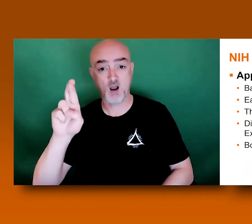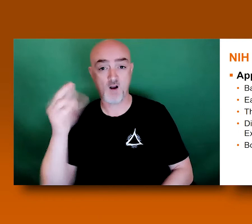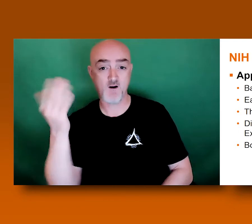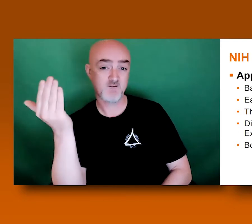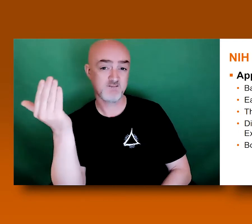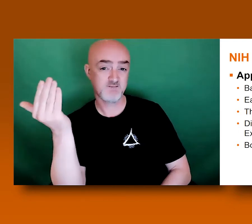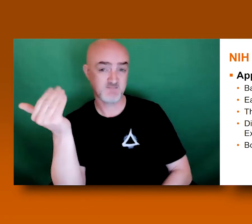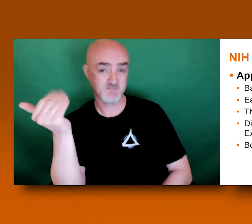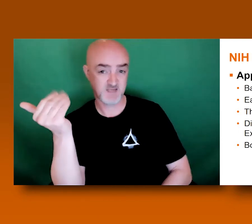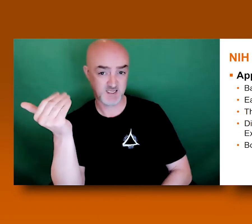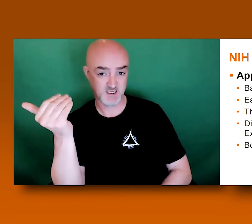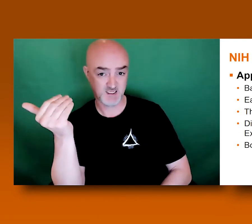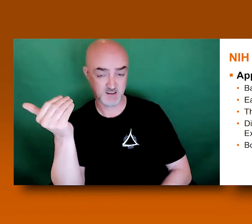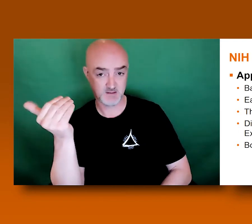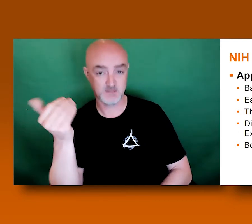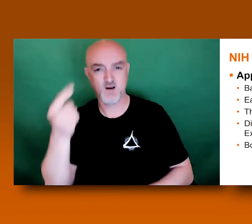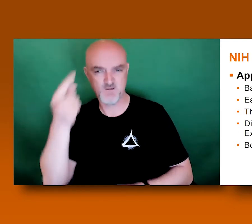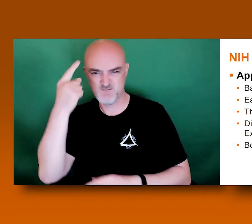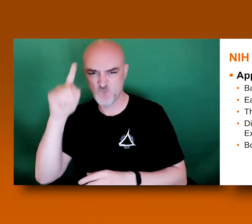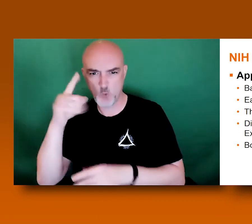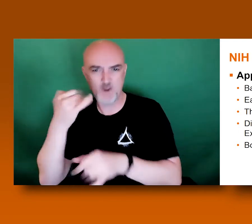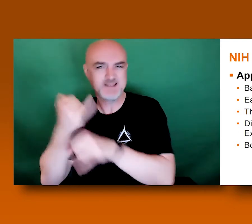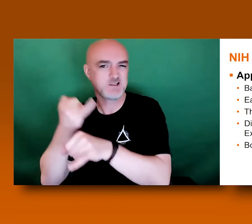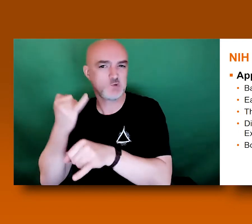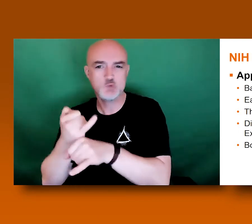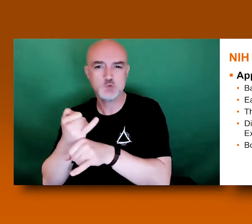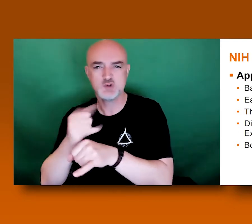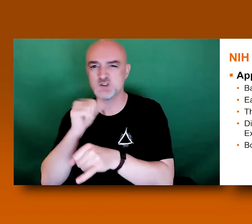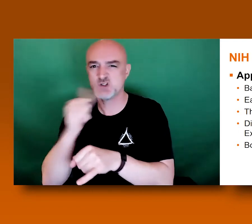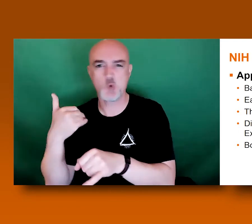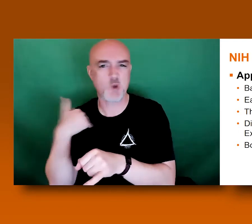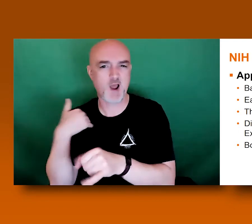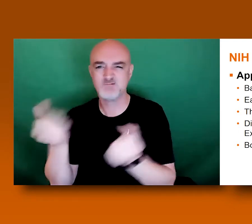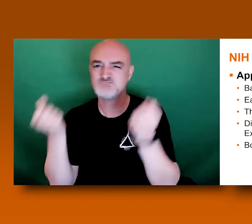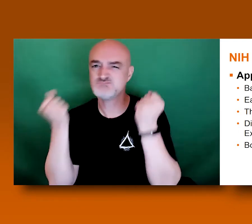We have an R15 as well, which is for institutes that actually don't